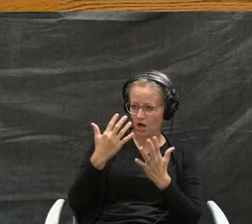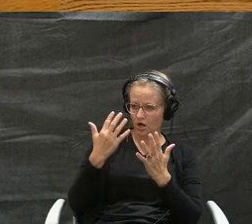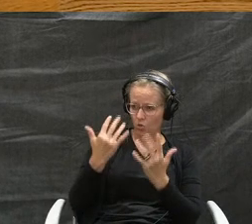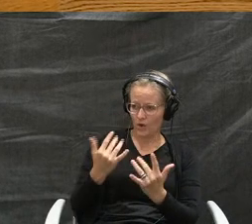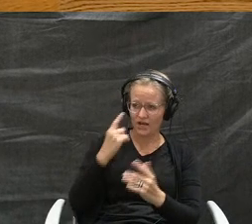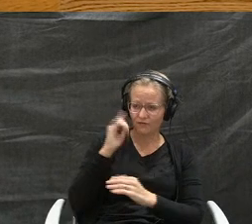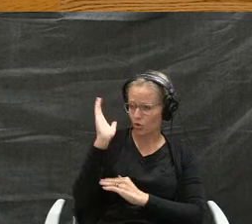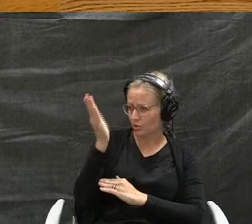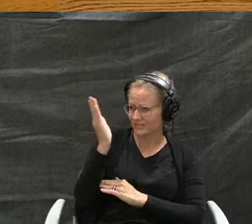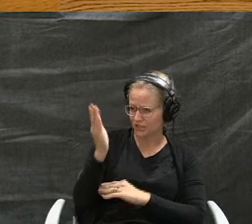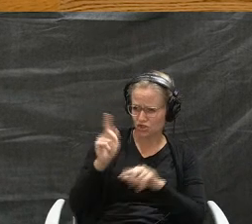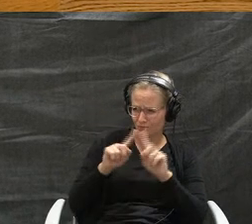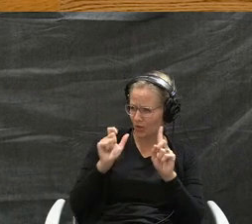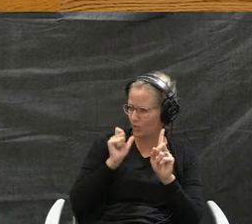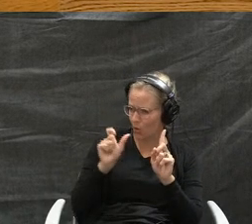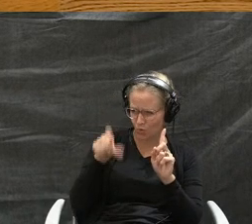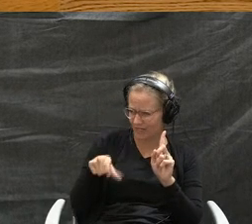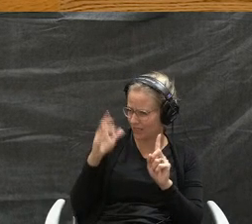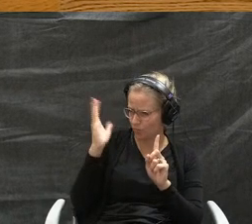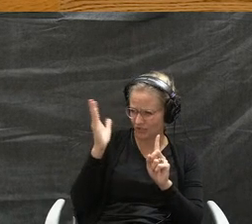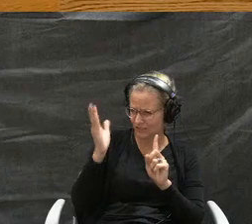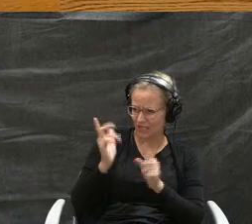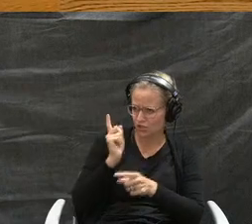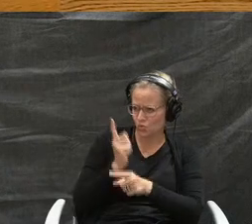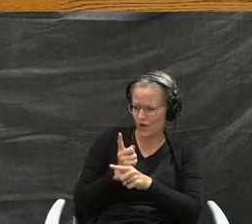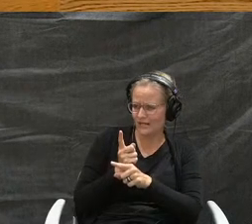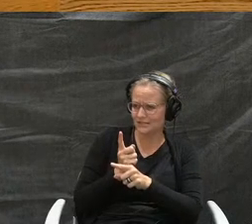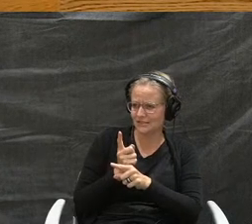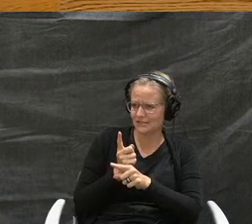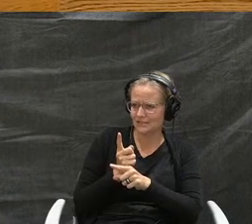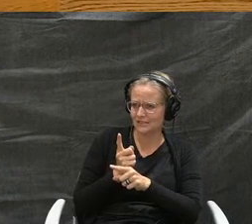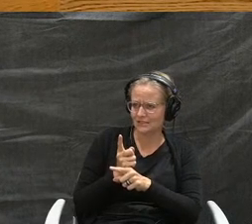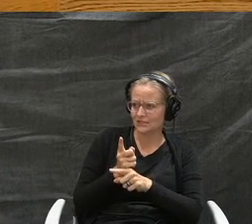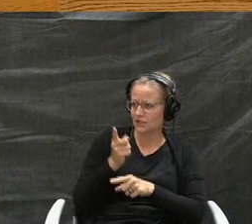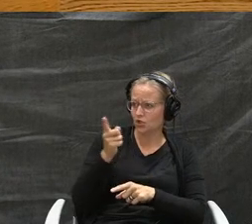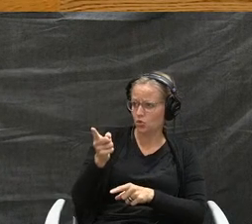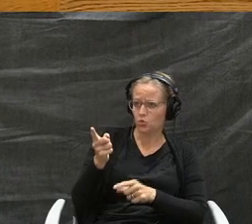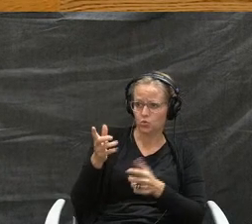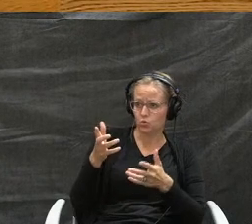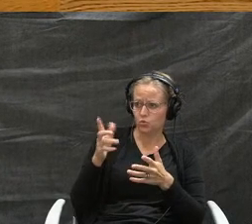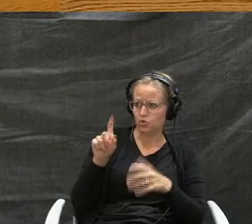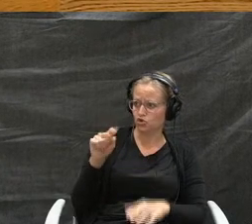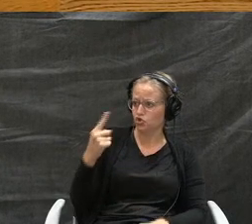You just. You need to approve the materials you already seen.